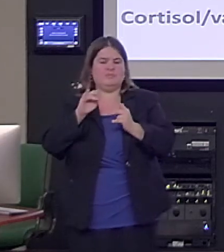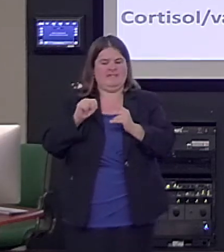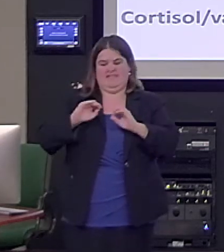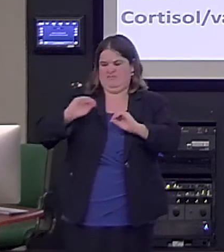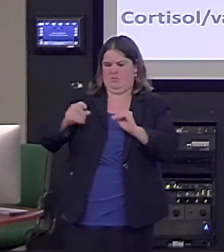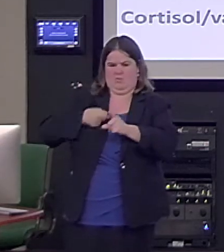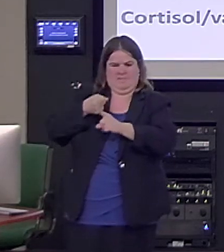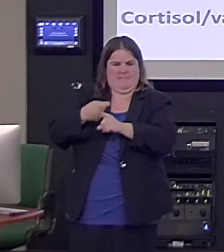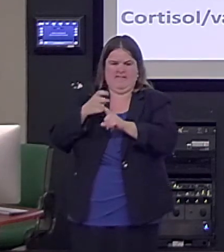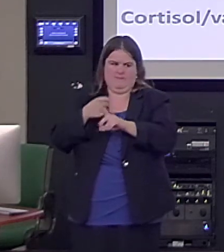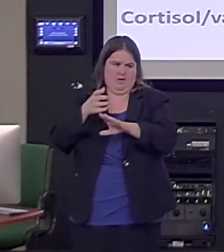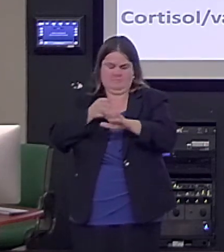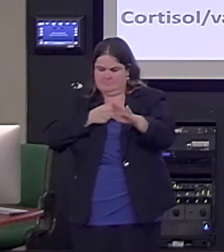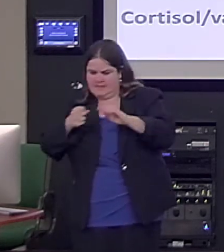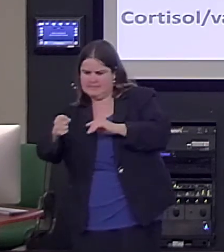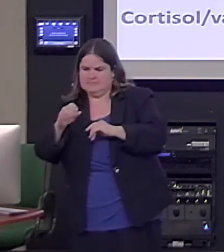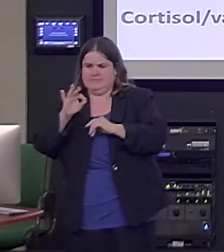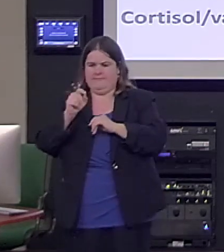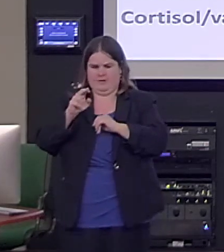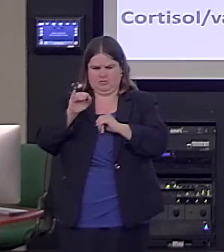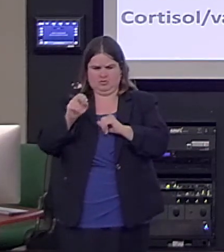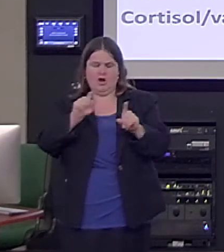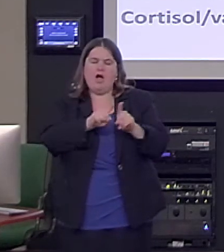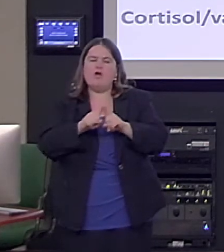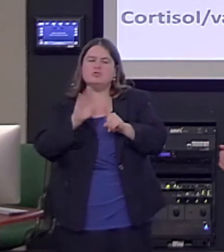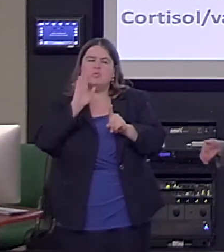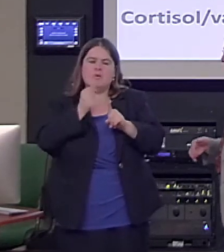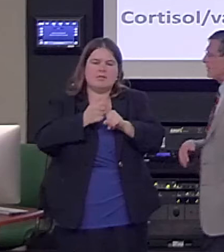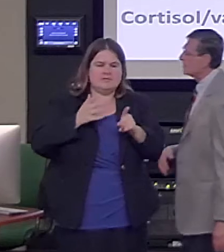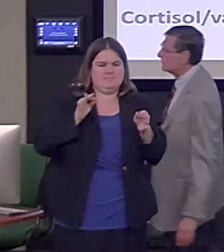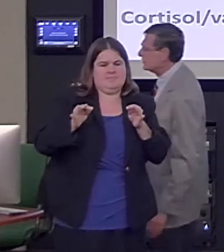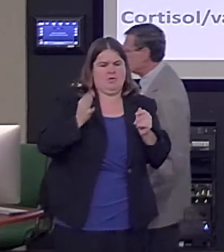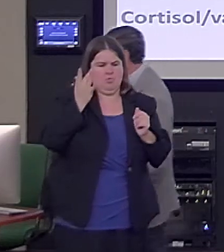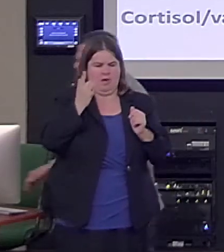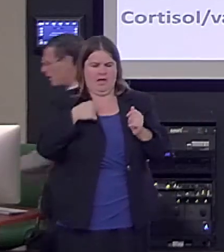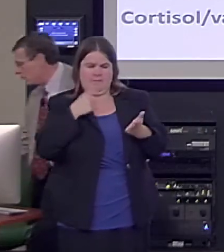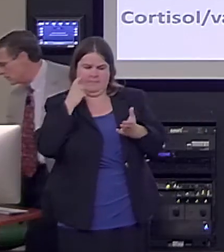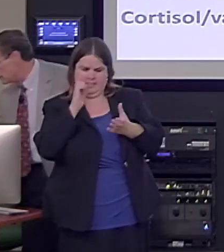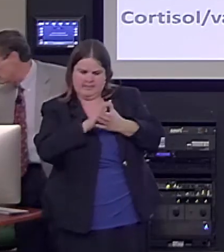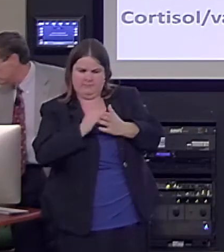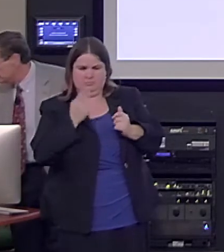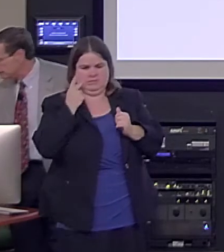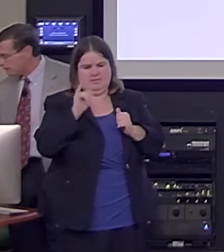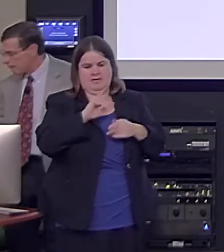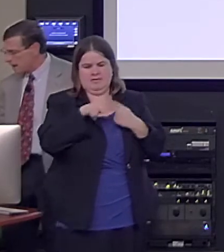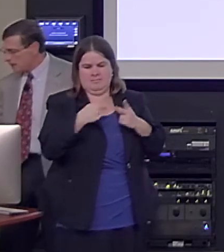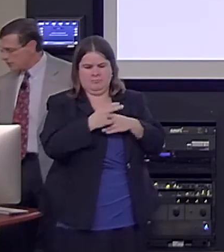and I'll end with some thoughts about why we see the pattern of results the way we do.